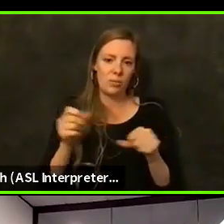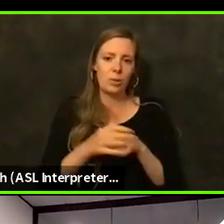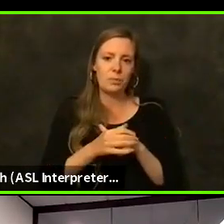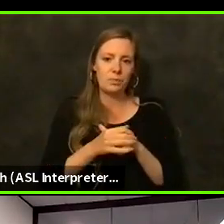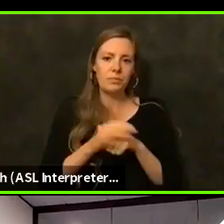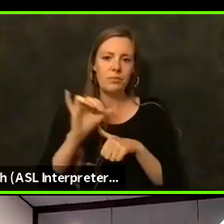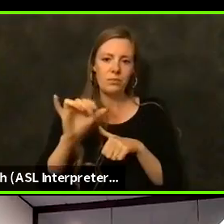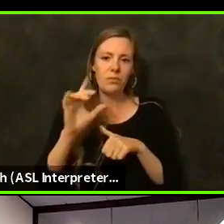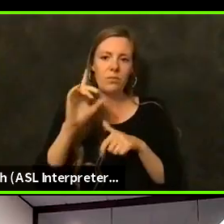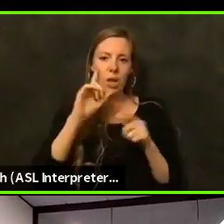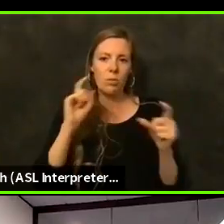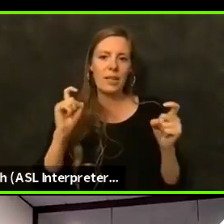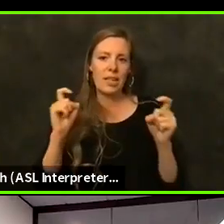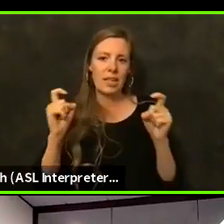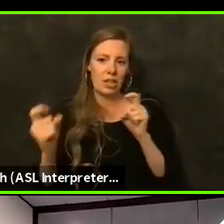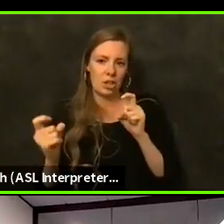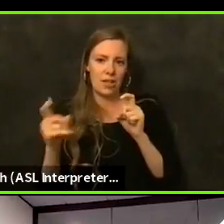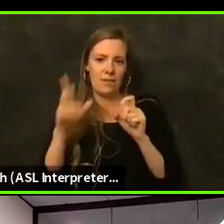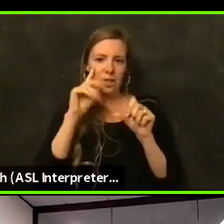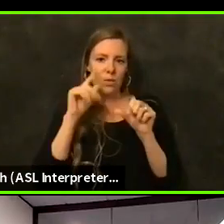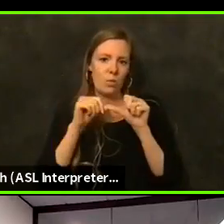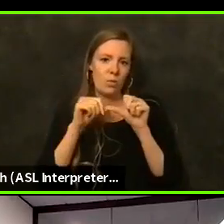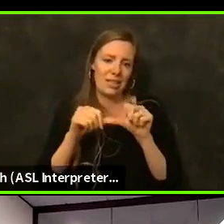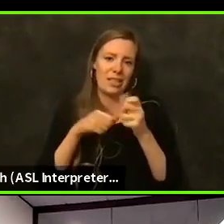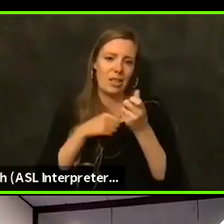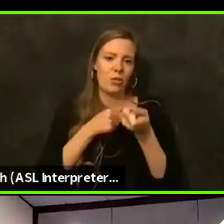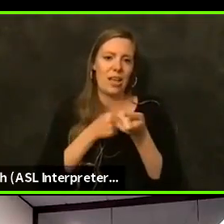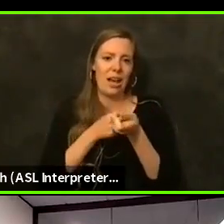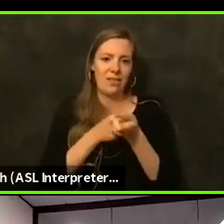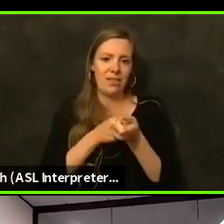shift and we're going to be continuing to advocate to keep the elements of our